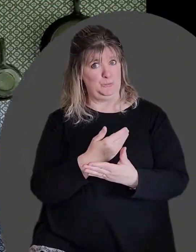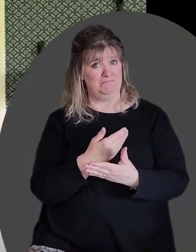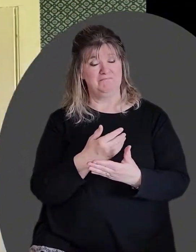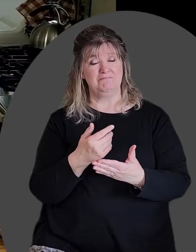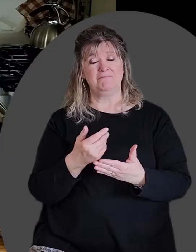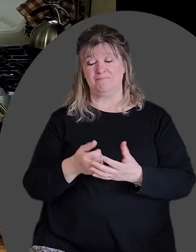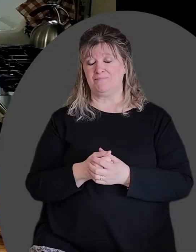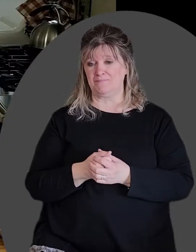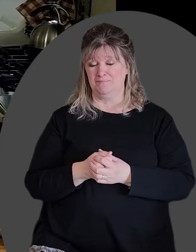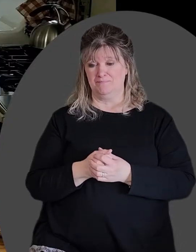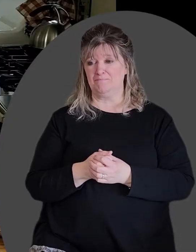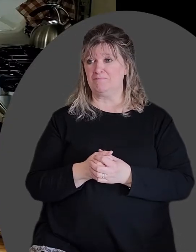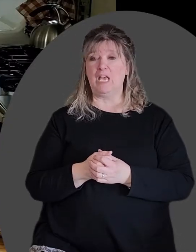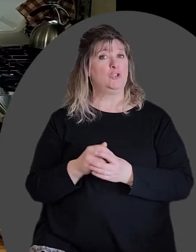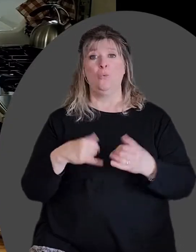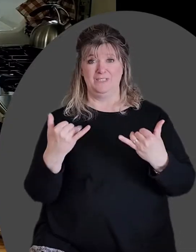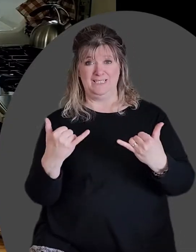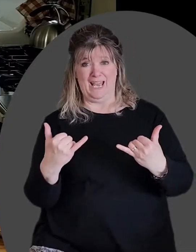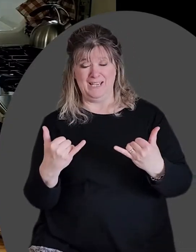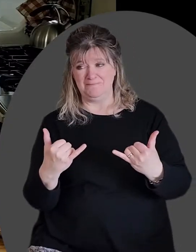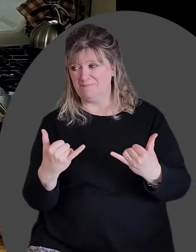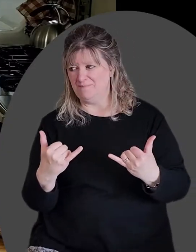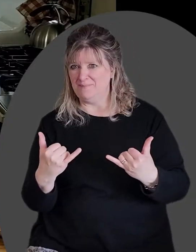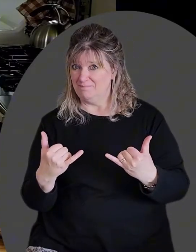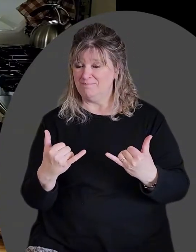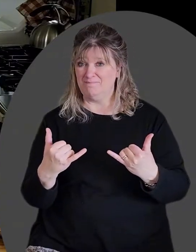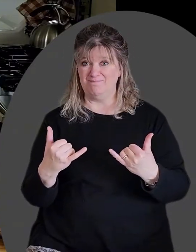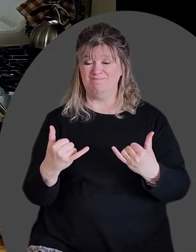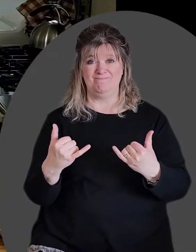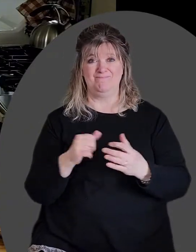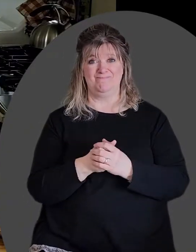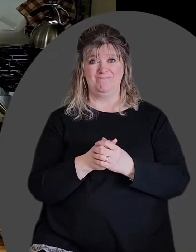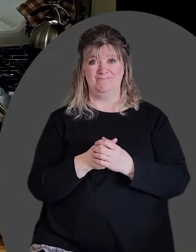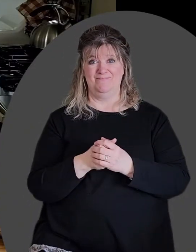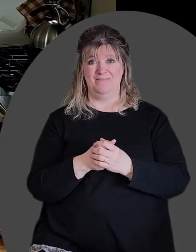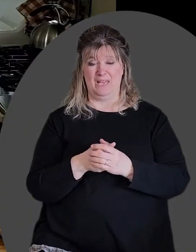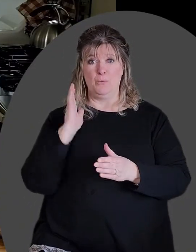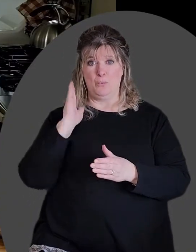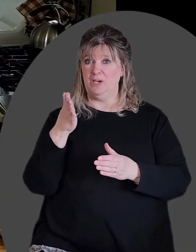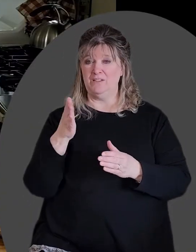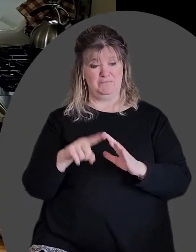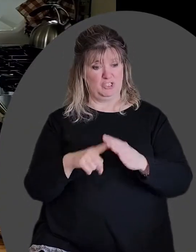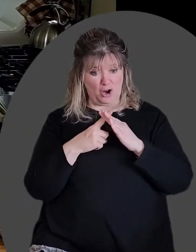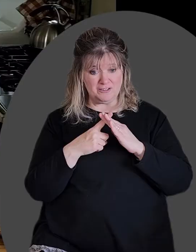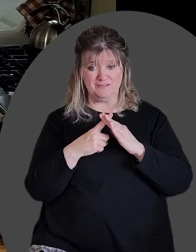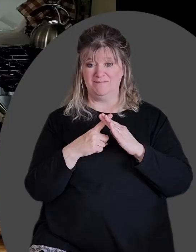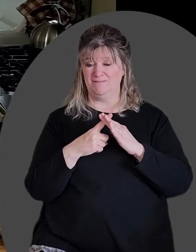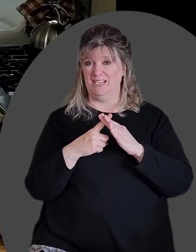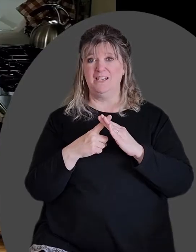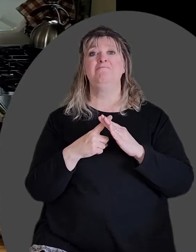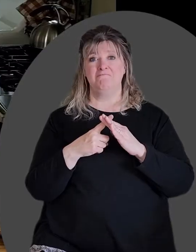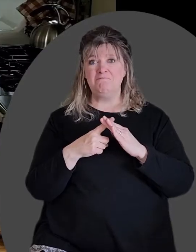and so today we're gonna get these this recipe started we're gonna get it cooked